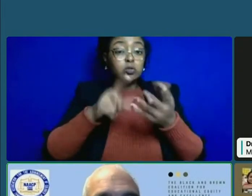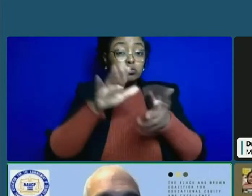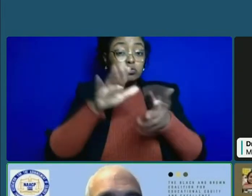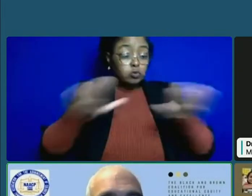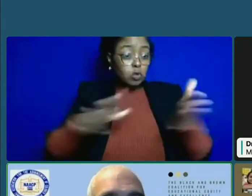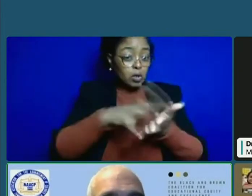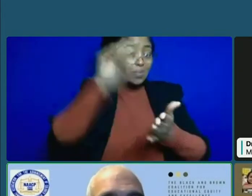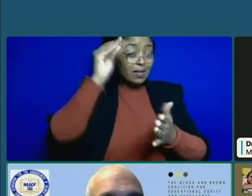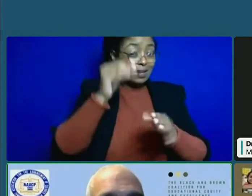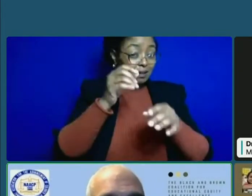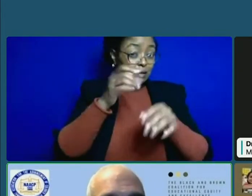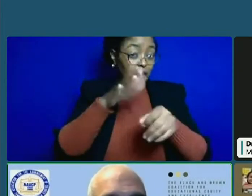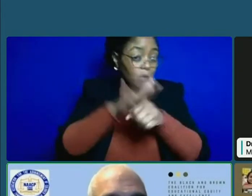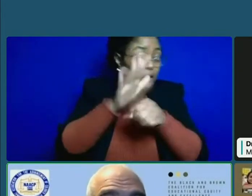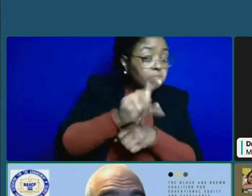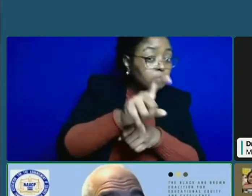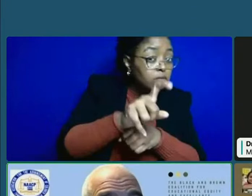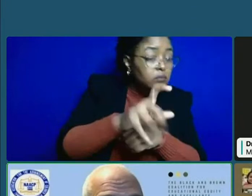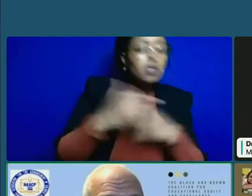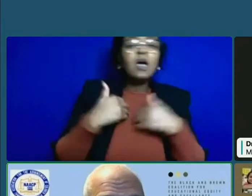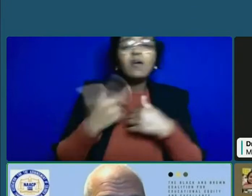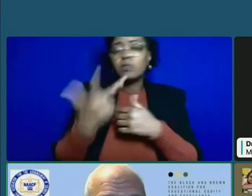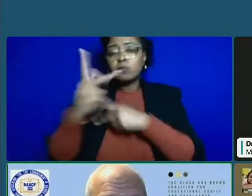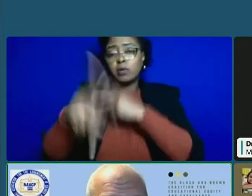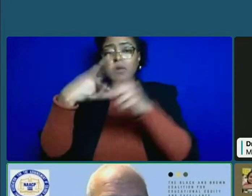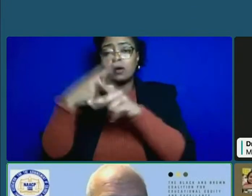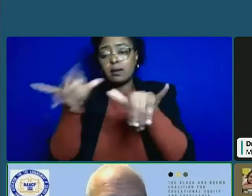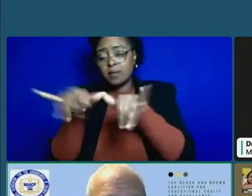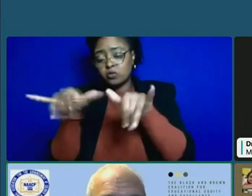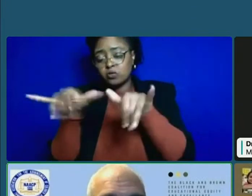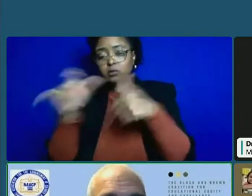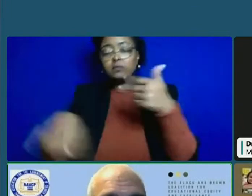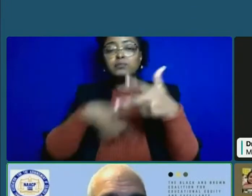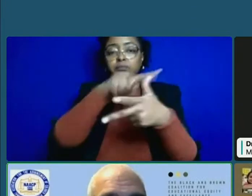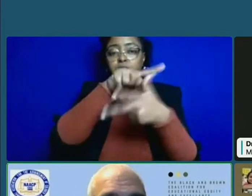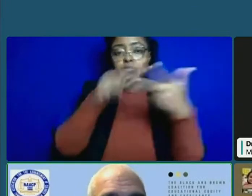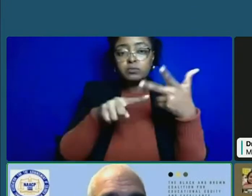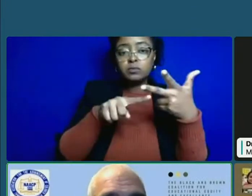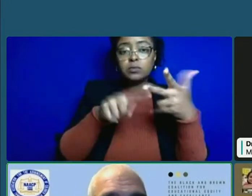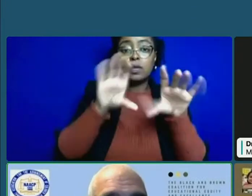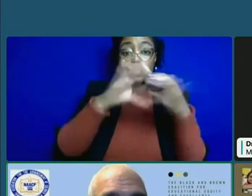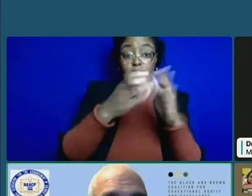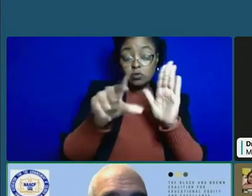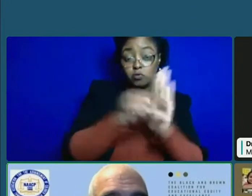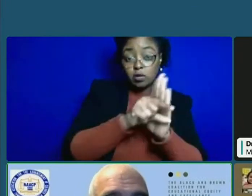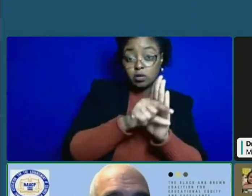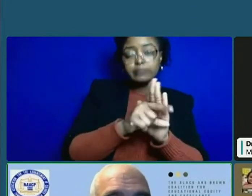Children learning and are they learning enough? There are three